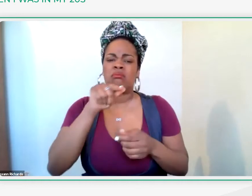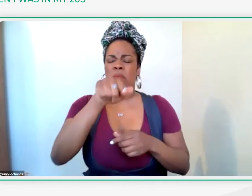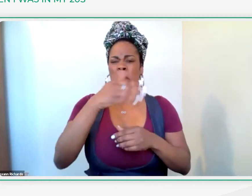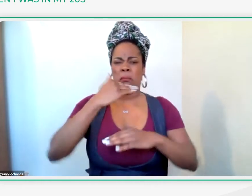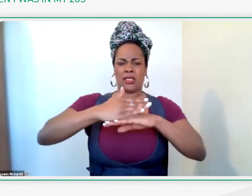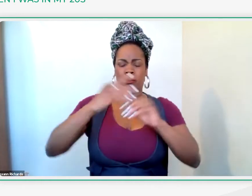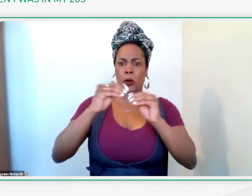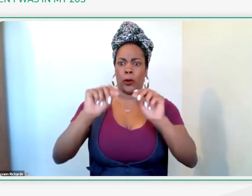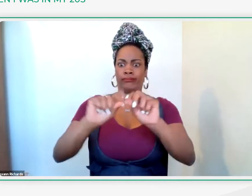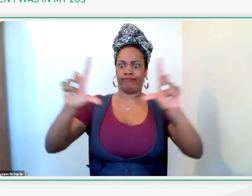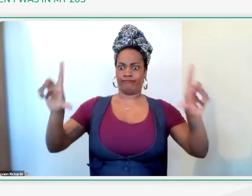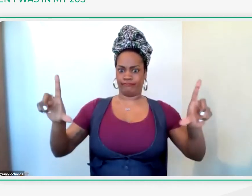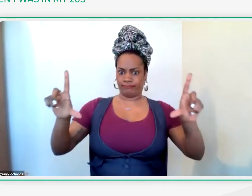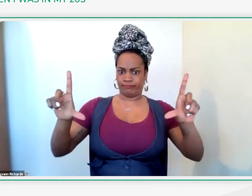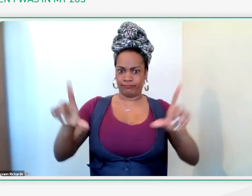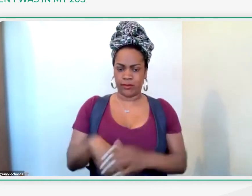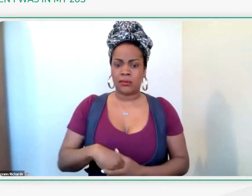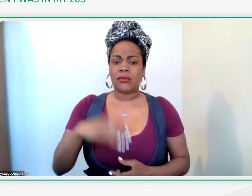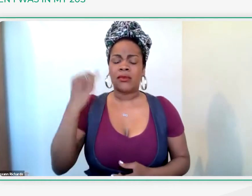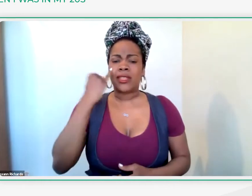be able to see me or may not be able to follow along.